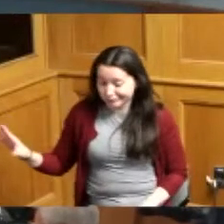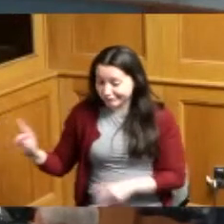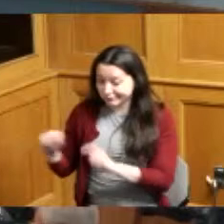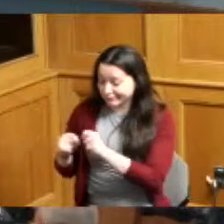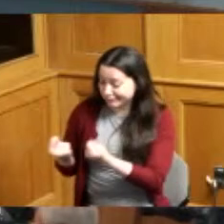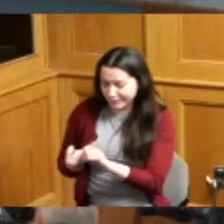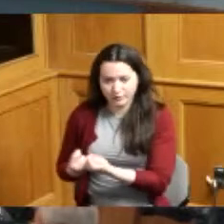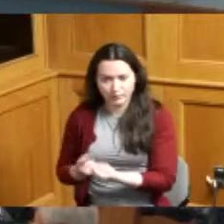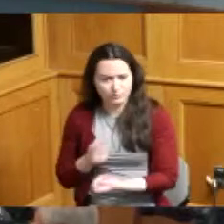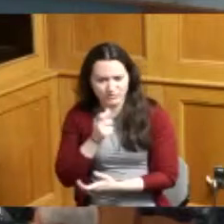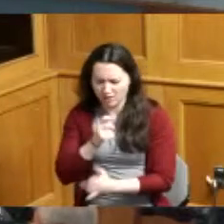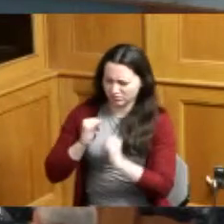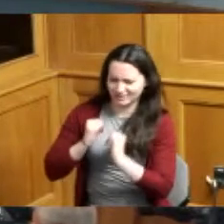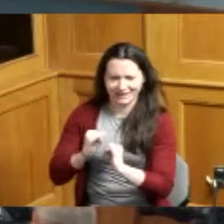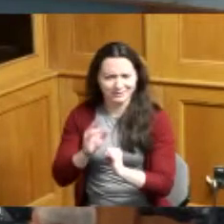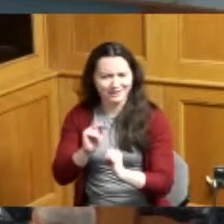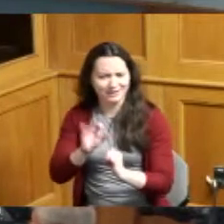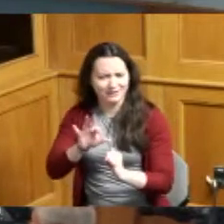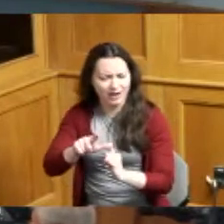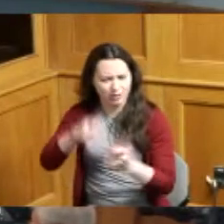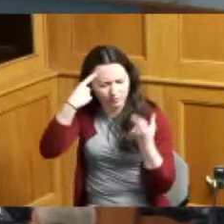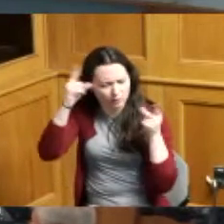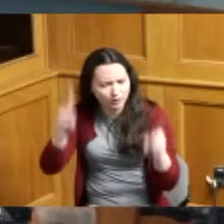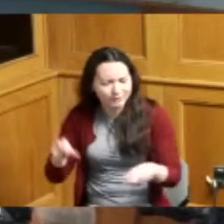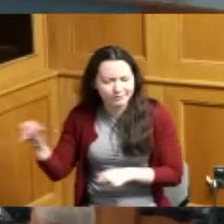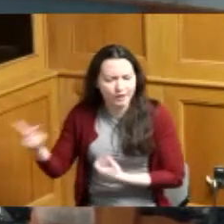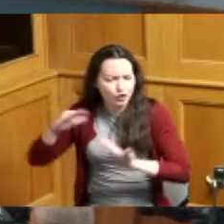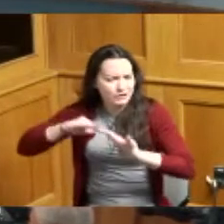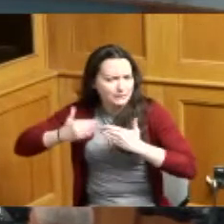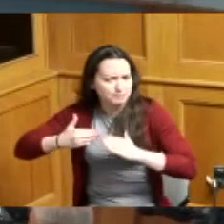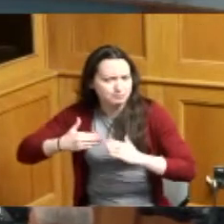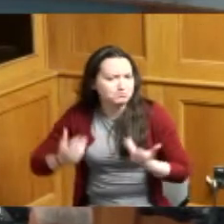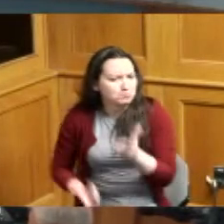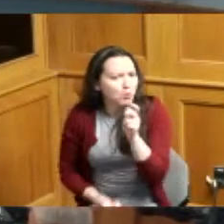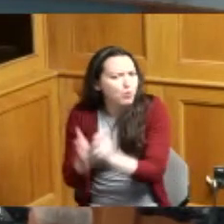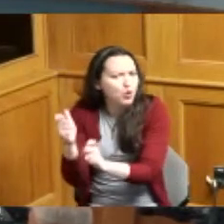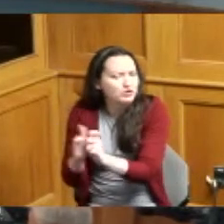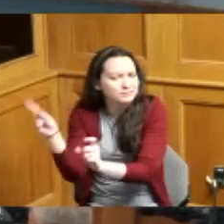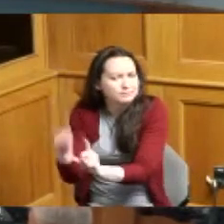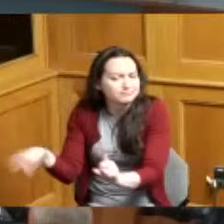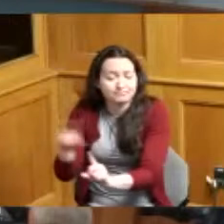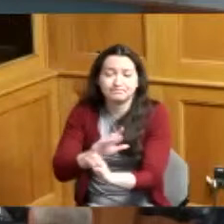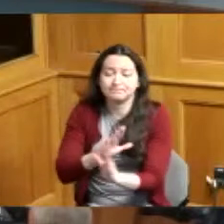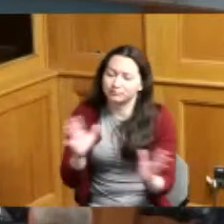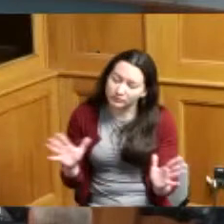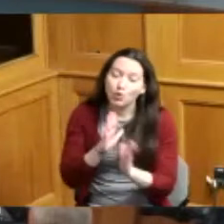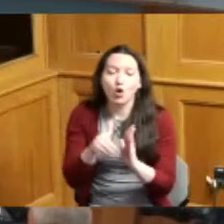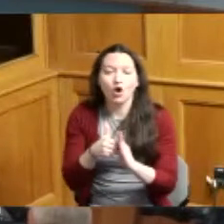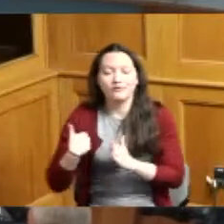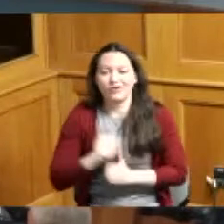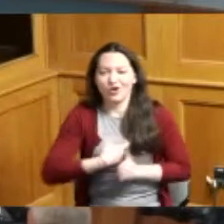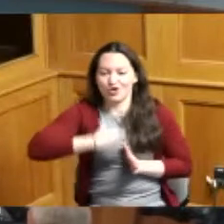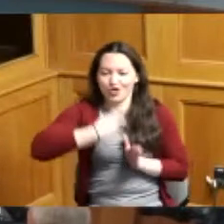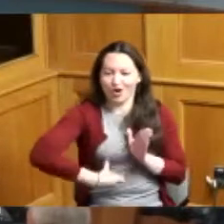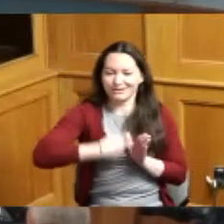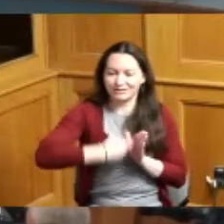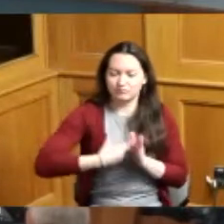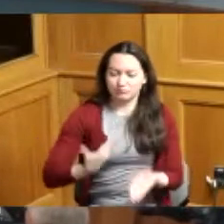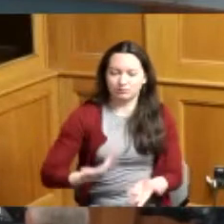have the same NFL deal as these other cities uh most of them all of our costs falls on us they've